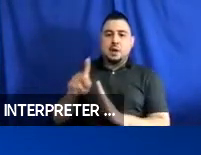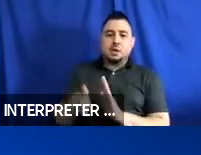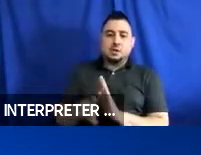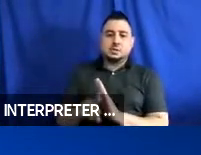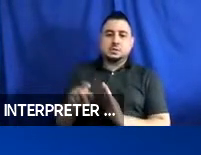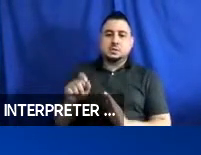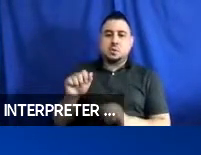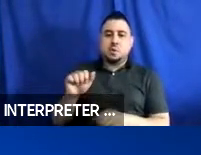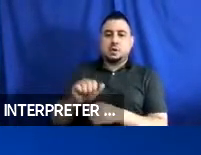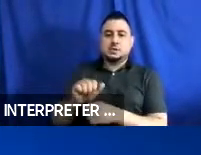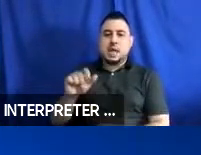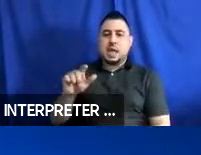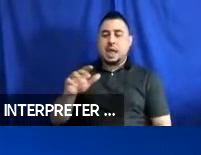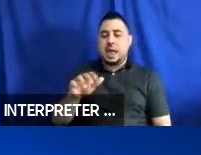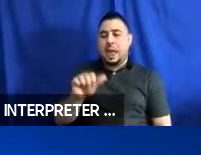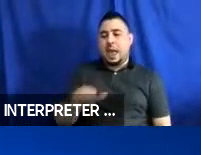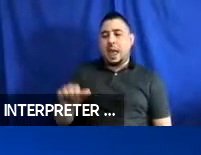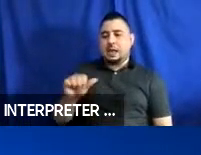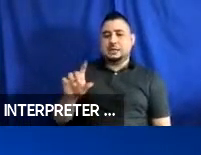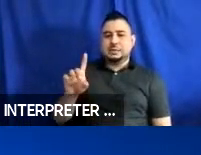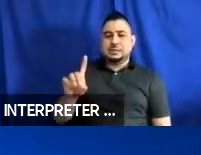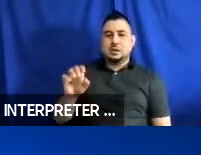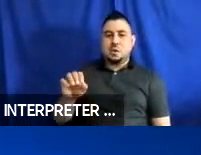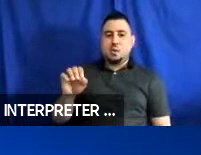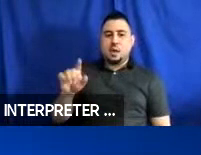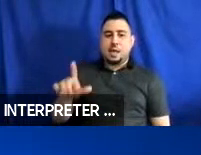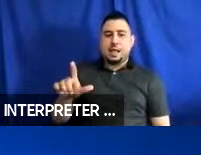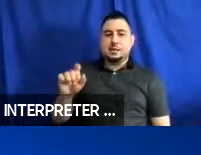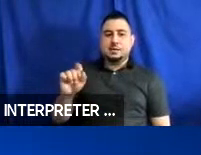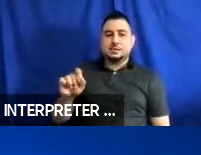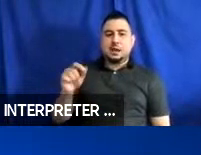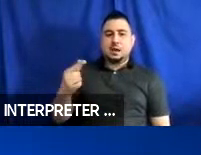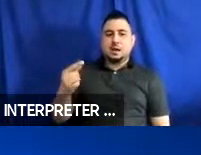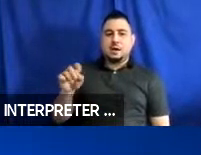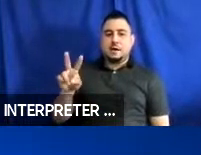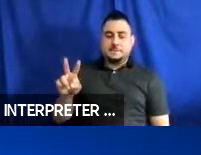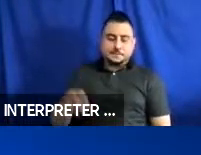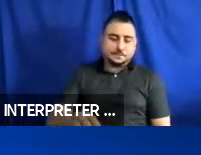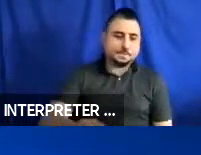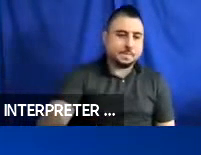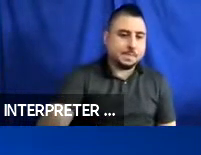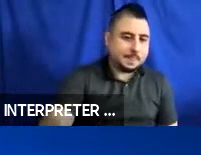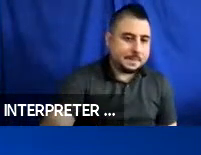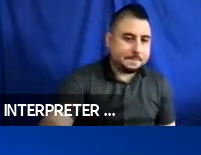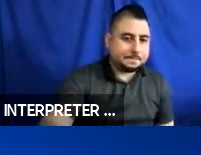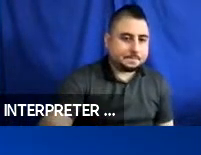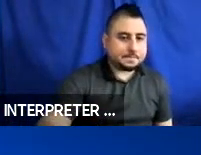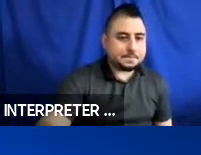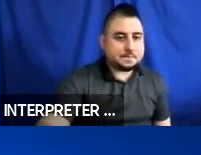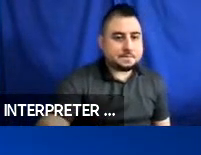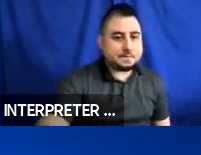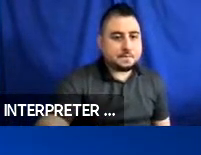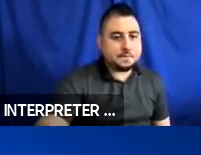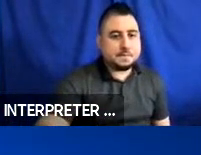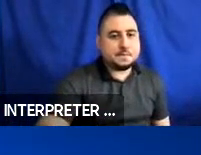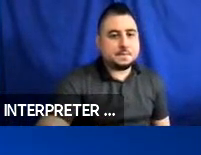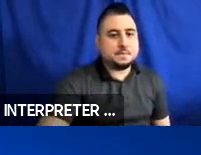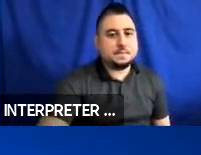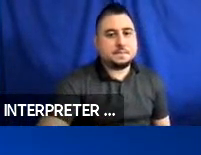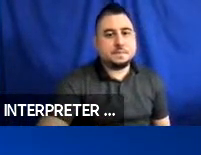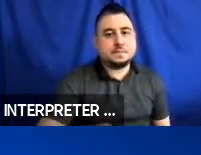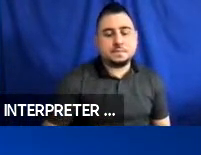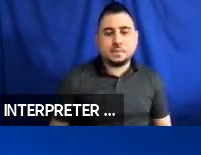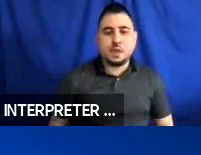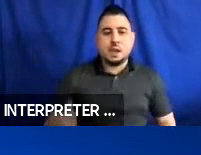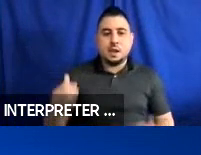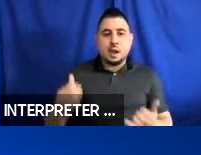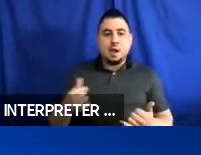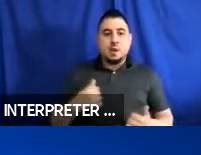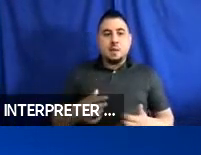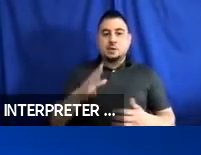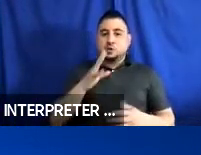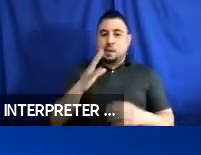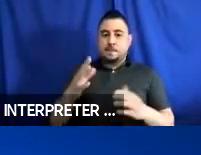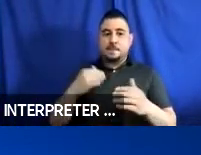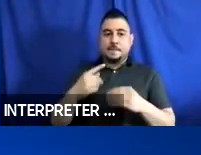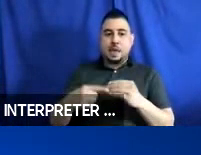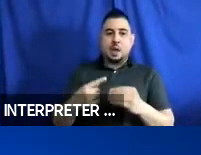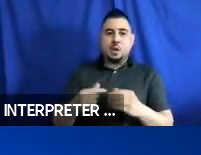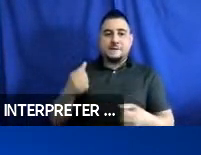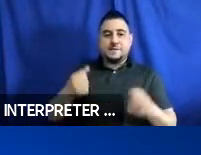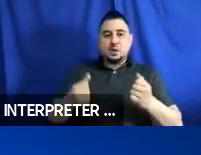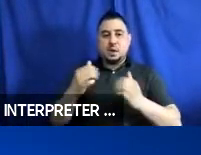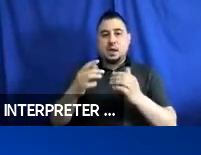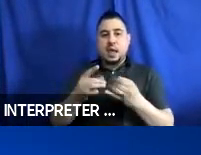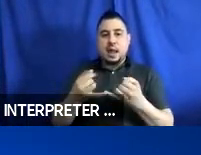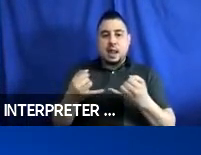Now I am going to be going into the vehicle guidelines as they stand right now. They’re